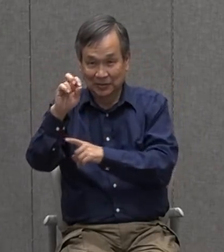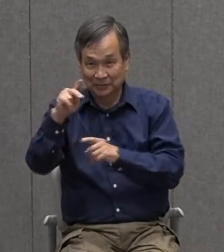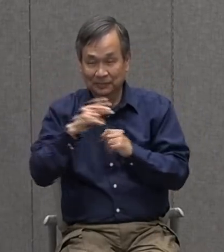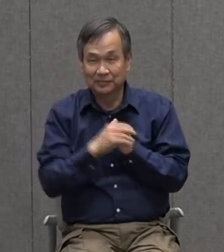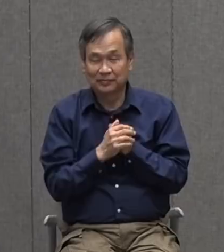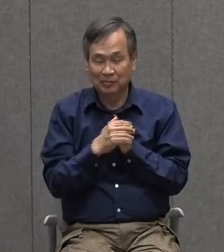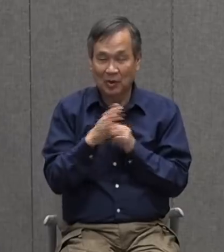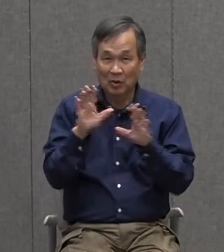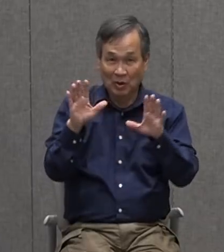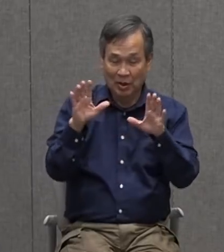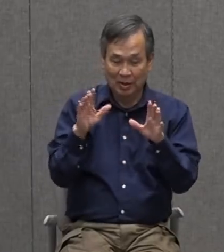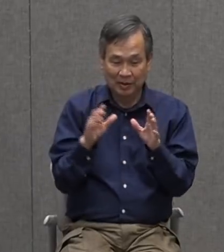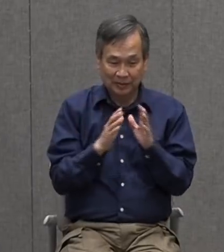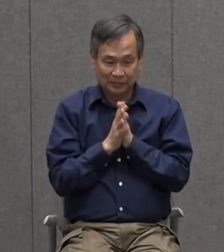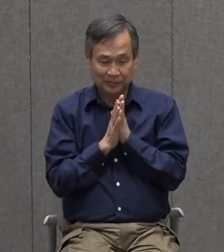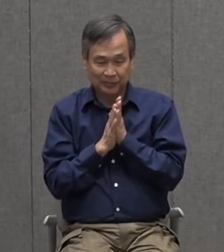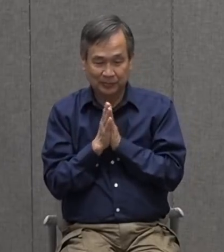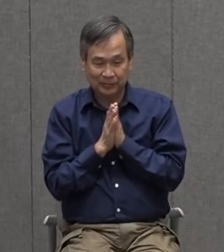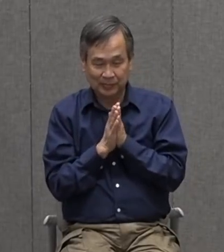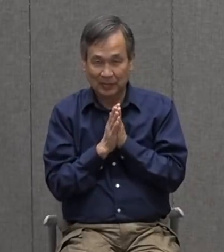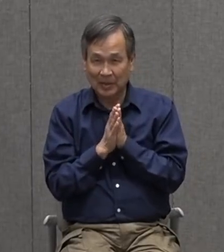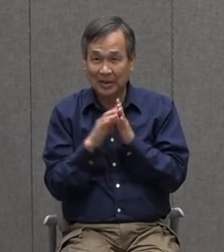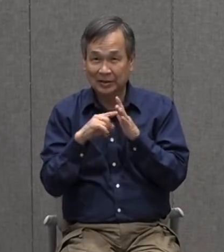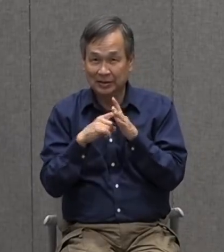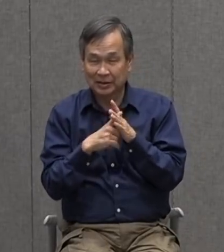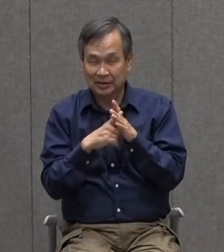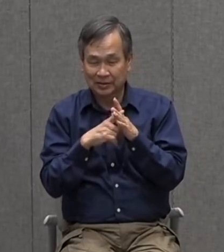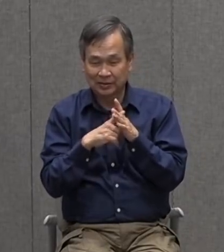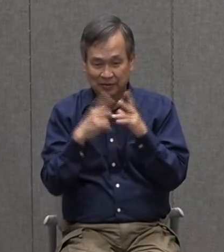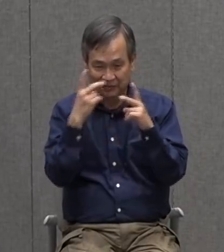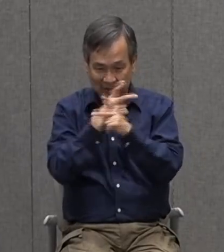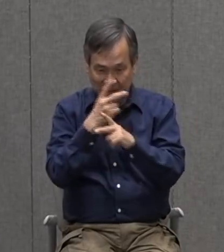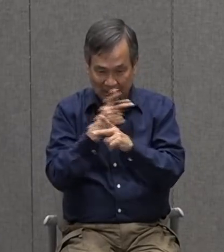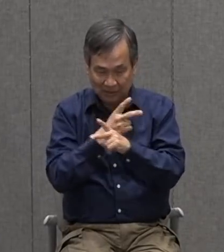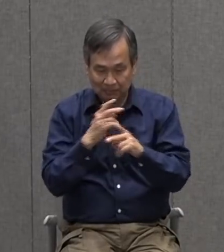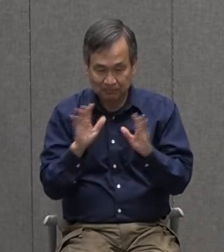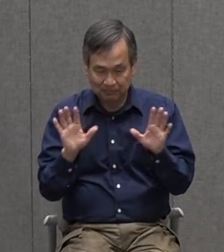So we have a predicament, we wanna know what,